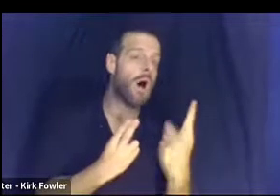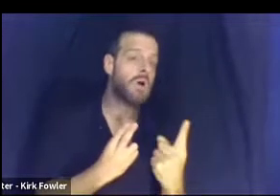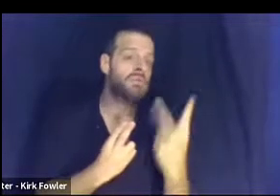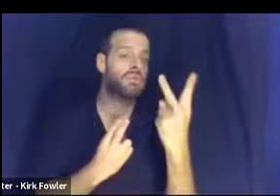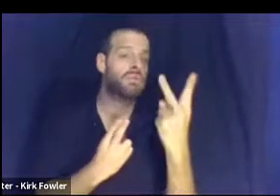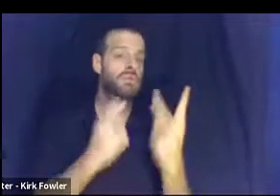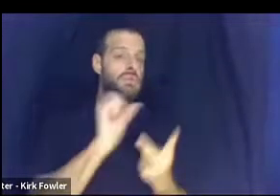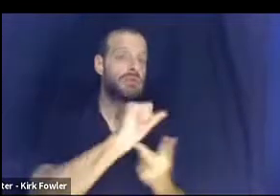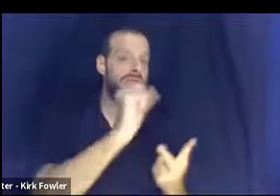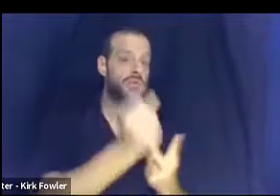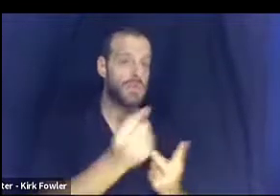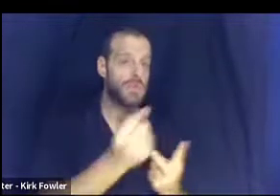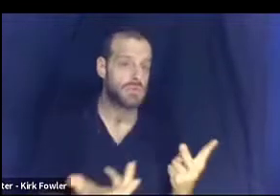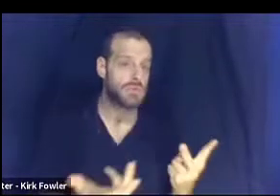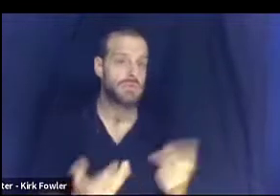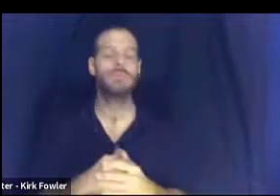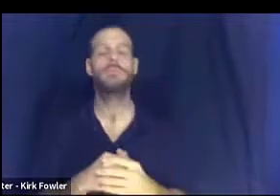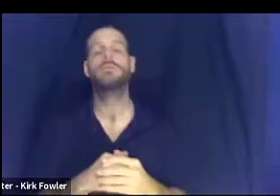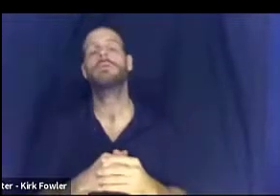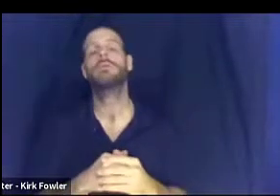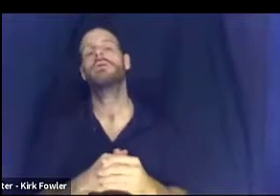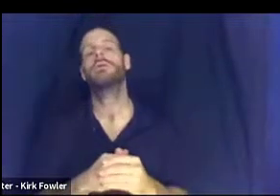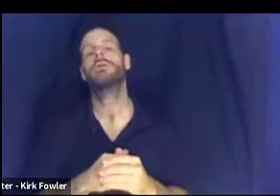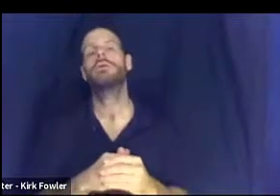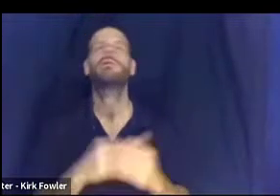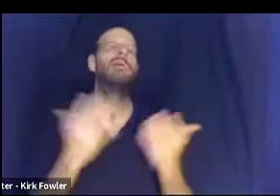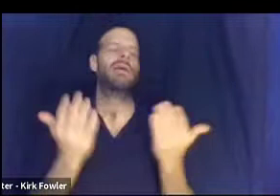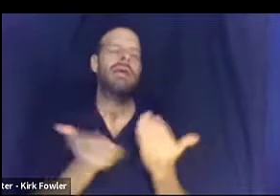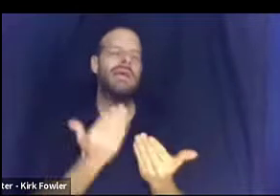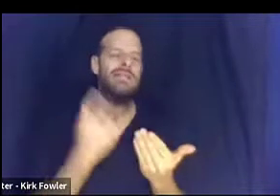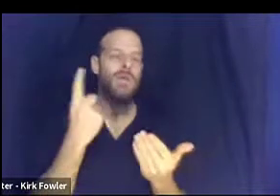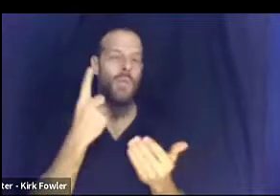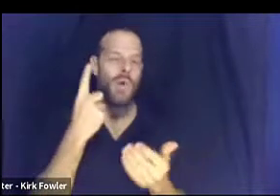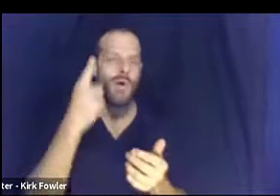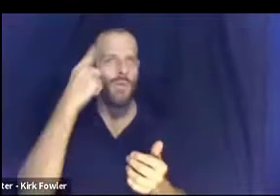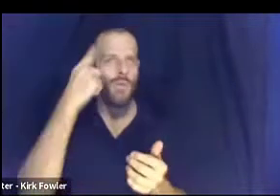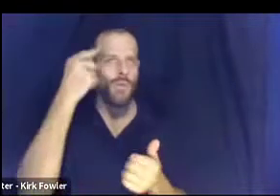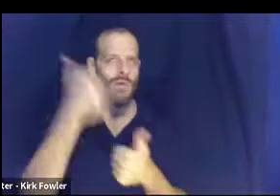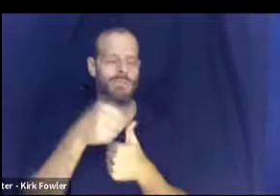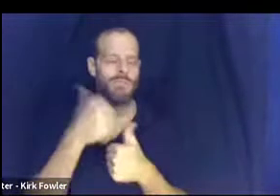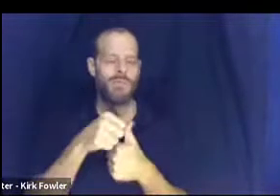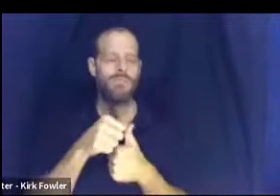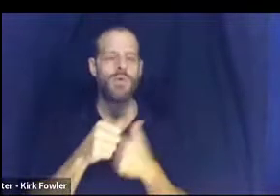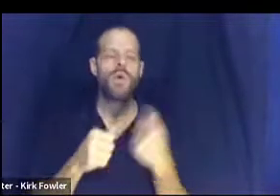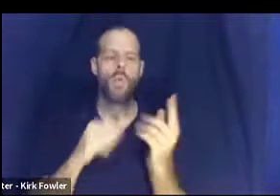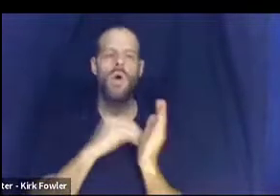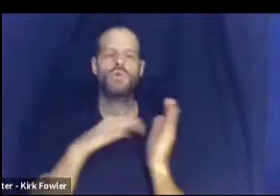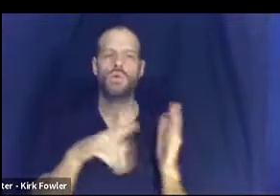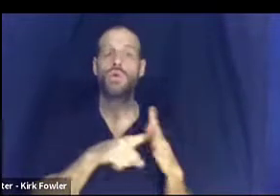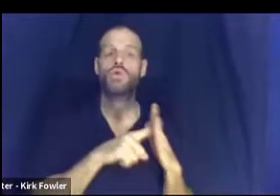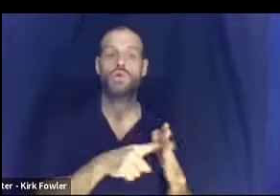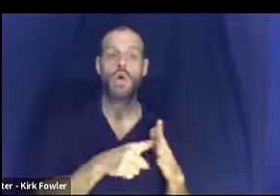And the easiest one for me to think of is a student that I had who was starting to sign more, right?